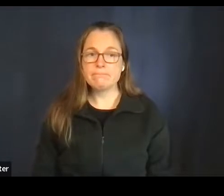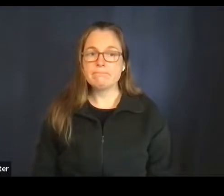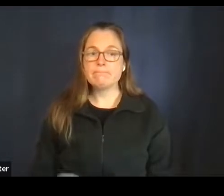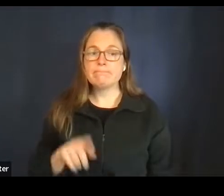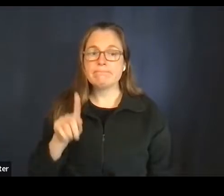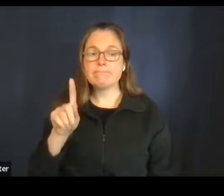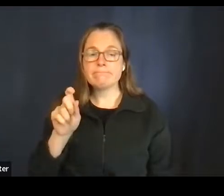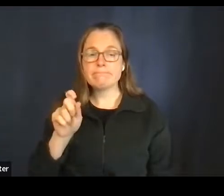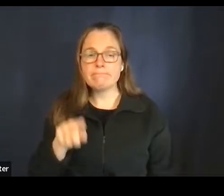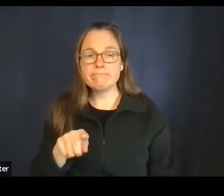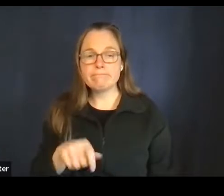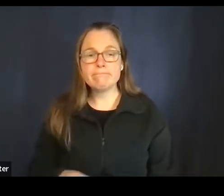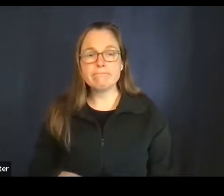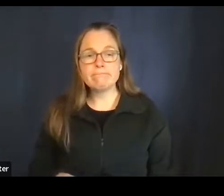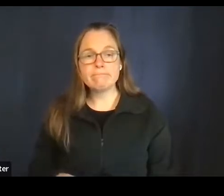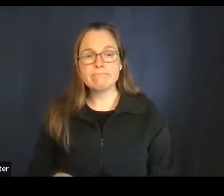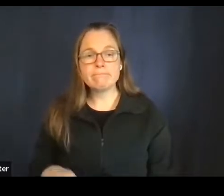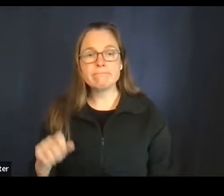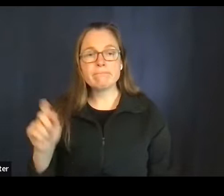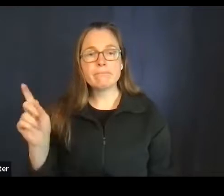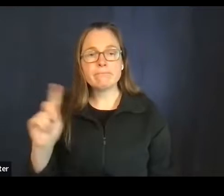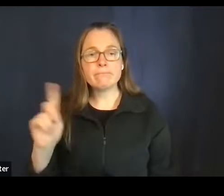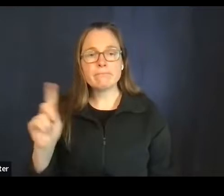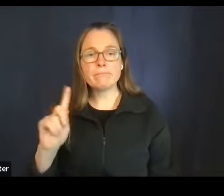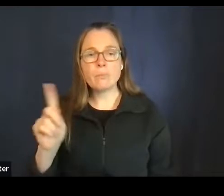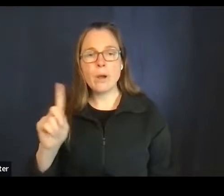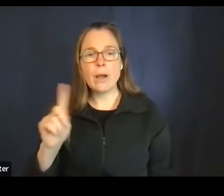So where will the additional commissioners have their offices?